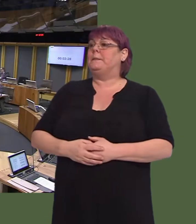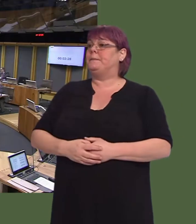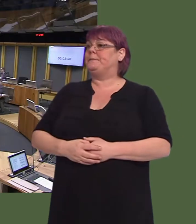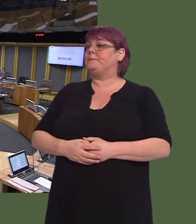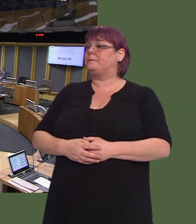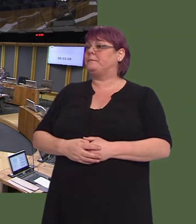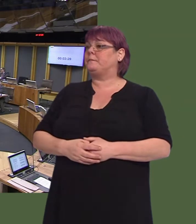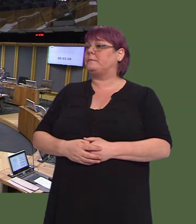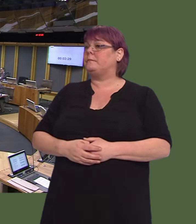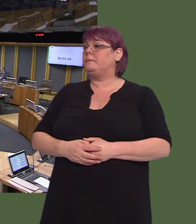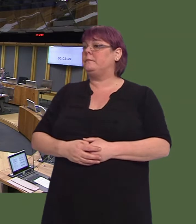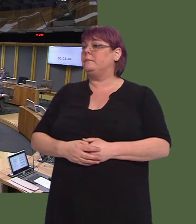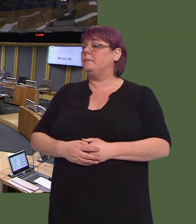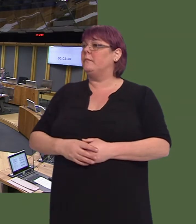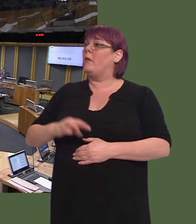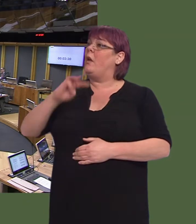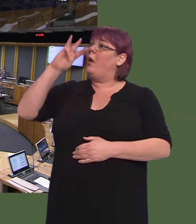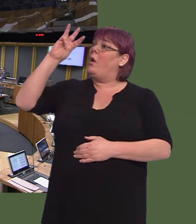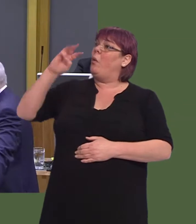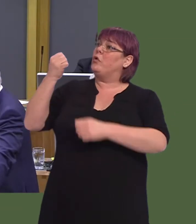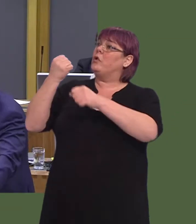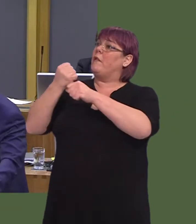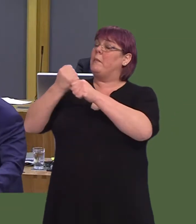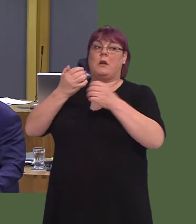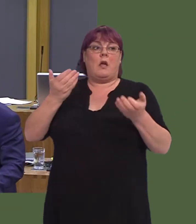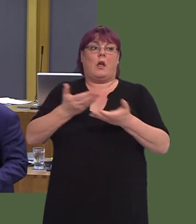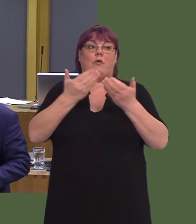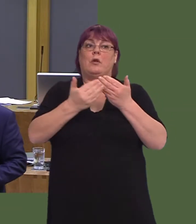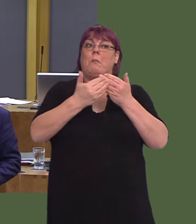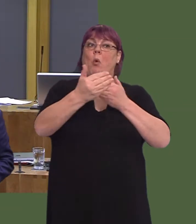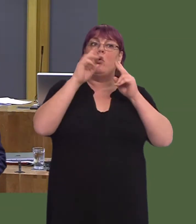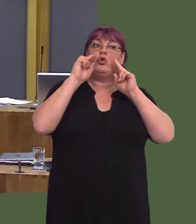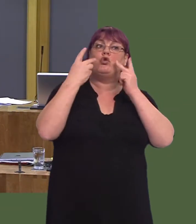What is the Welsh Government doing to promote tourism in Mid and West Wales? OAQ51720 Carwyn Jones AM: Our tourism strategy sets